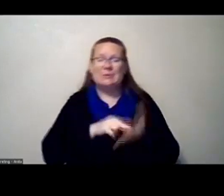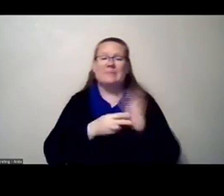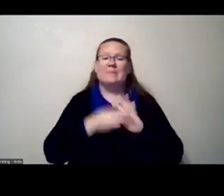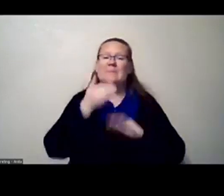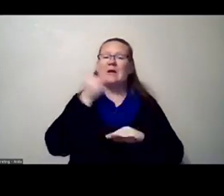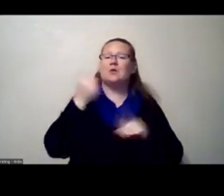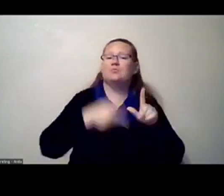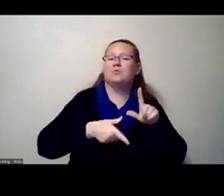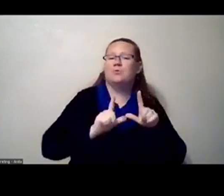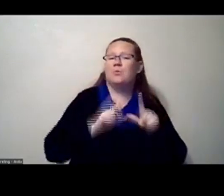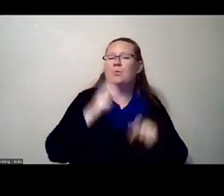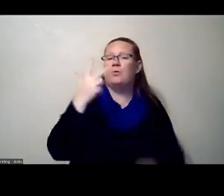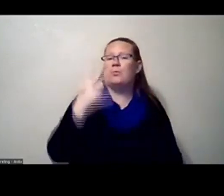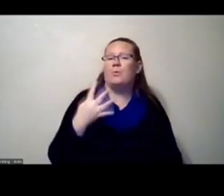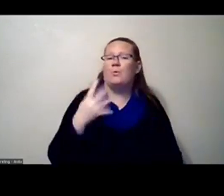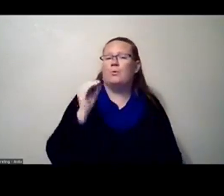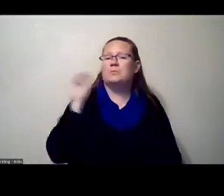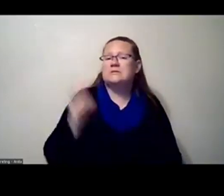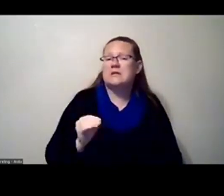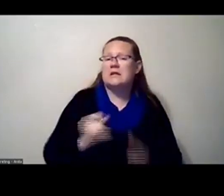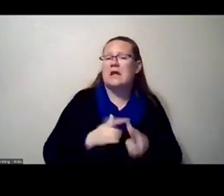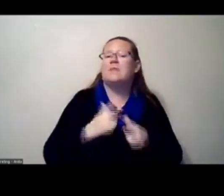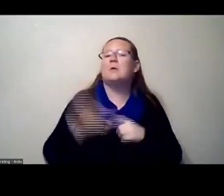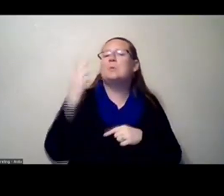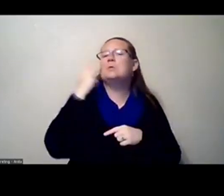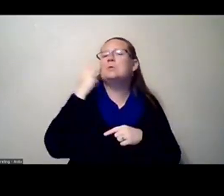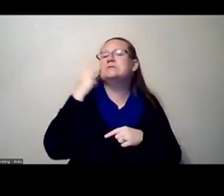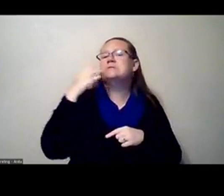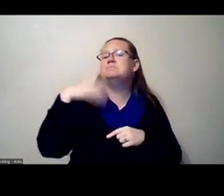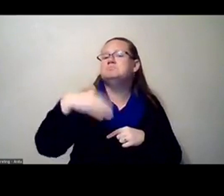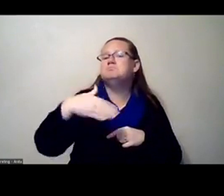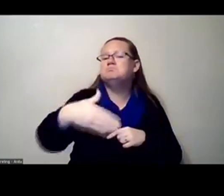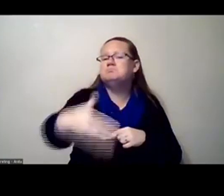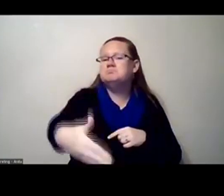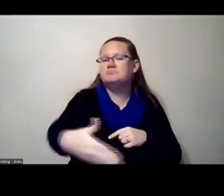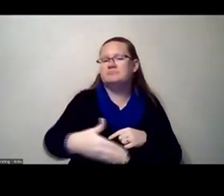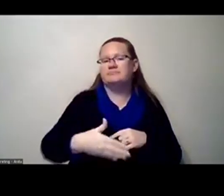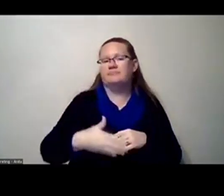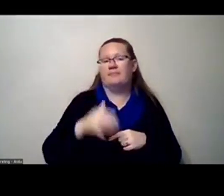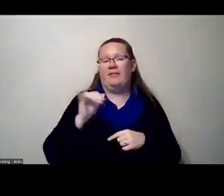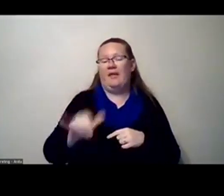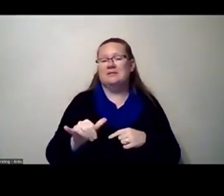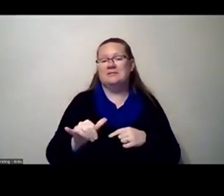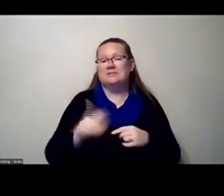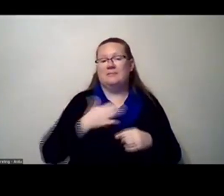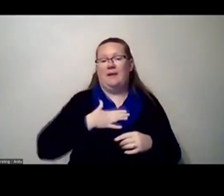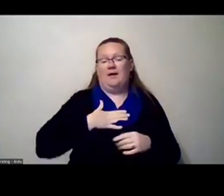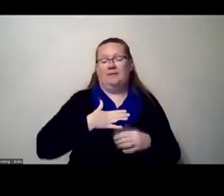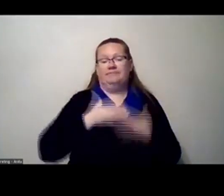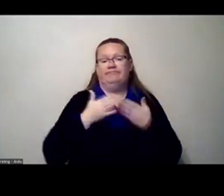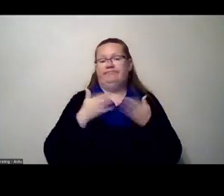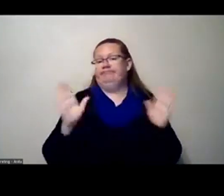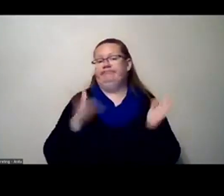Let's take it a day at a time, so that's where things are. I don't know how to be any more honest than that.